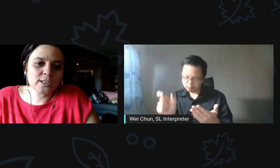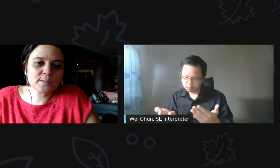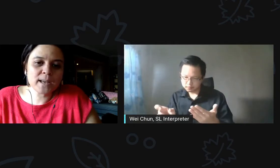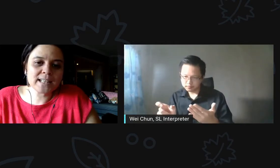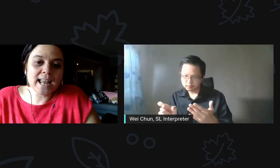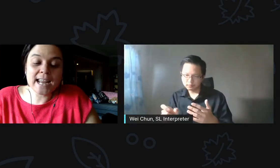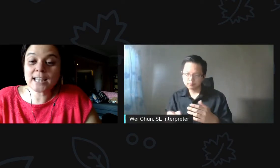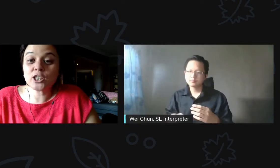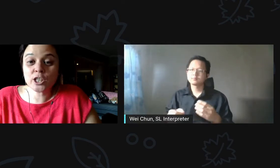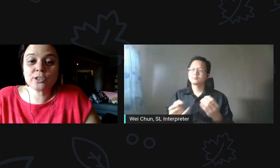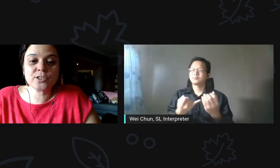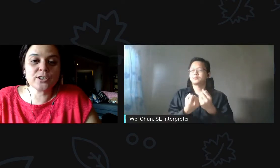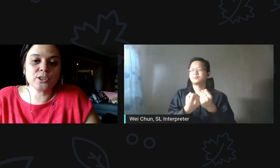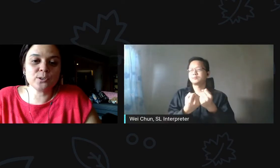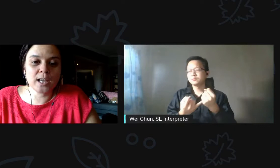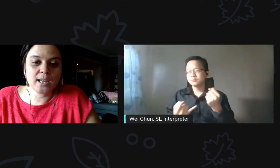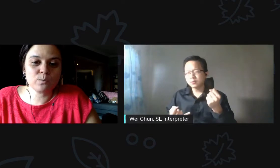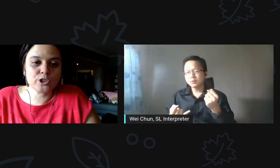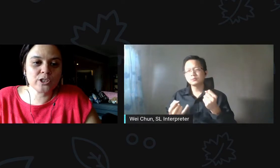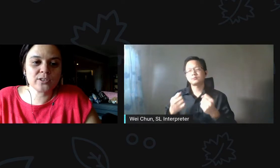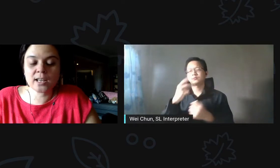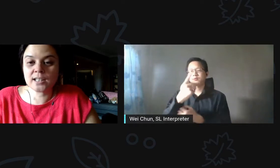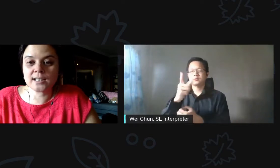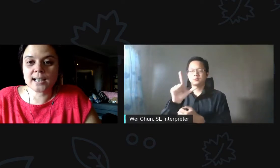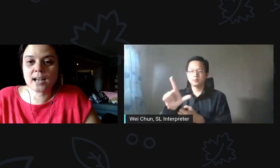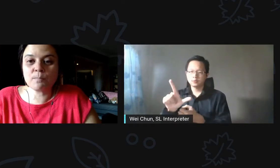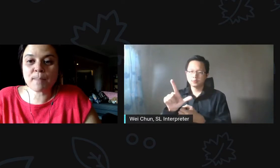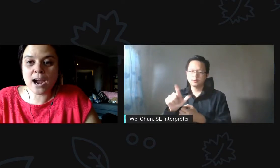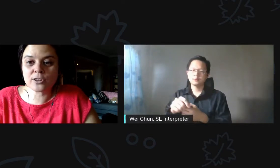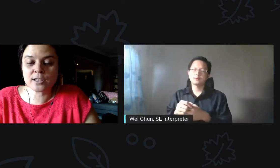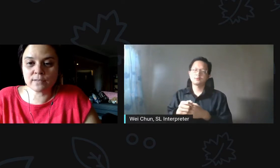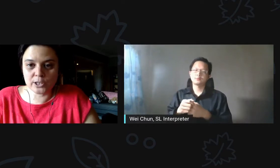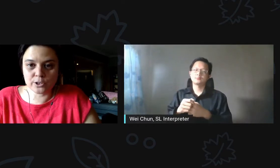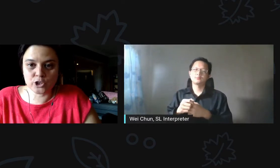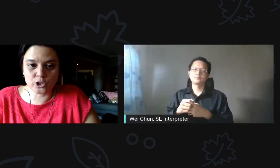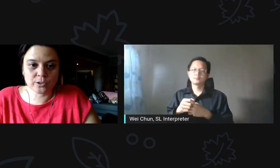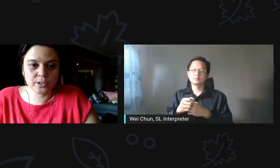She spent eight years in the UK where she studied comparative literature.